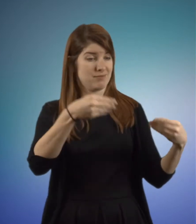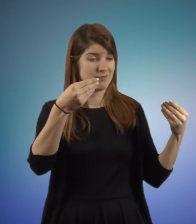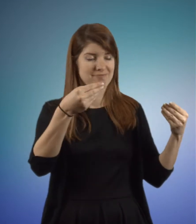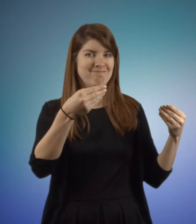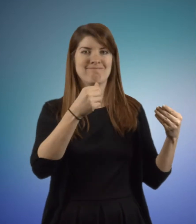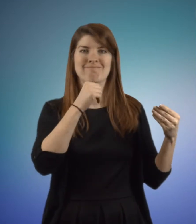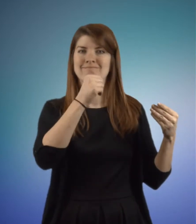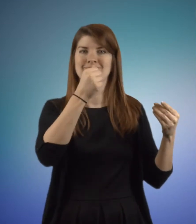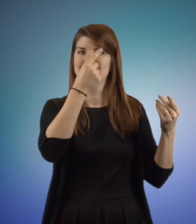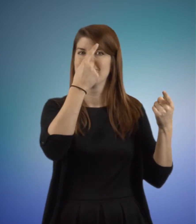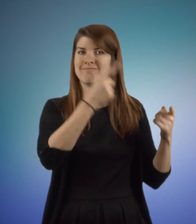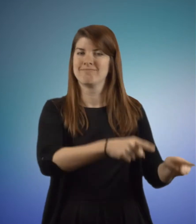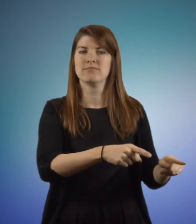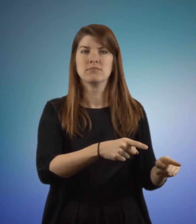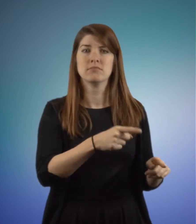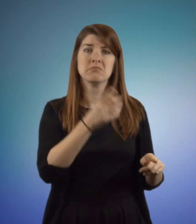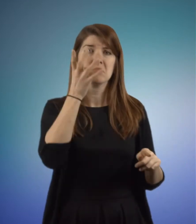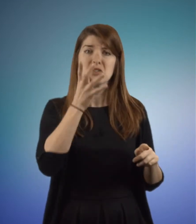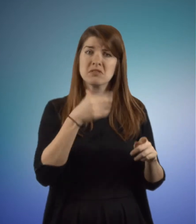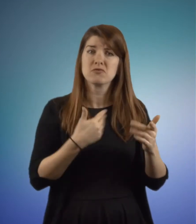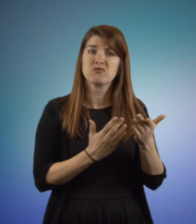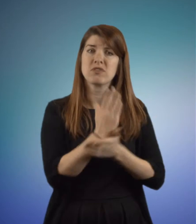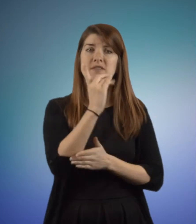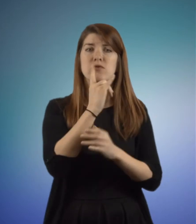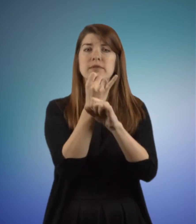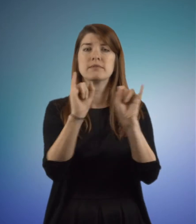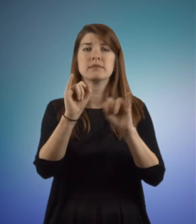And they have a right to an independent educational evaluation.